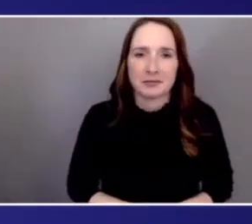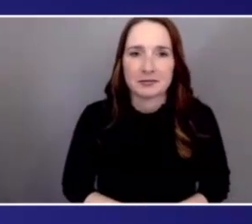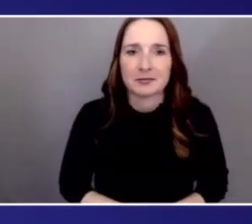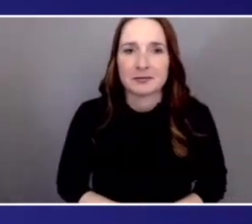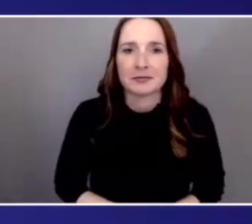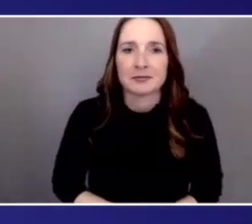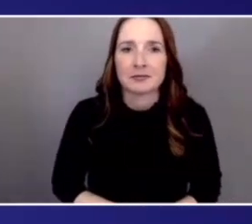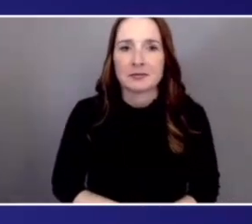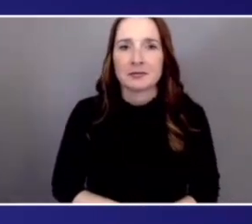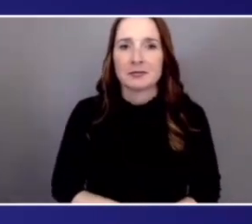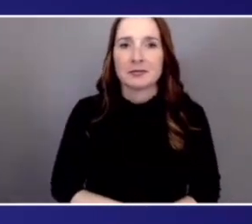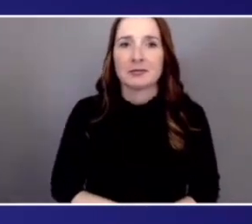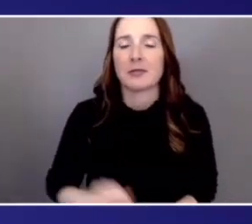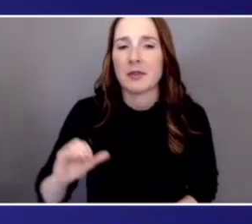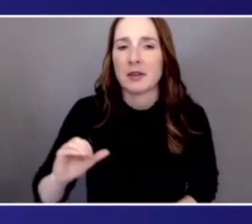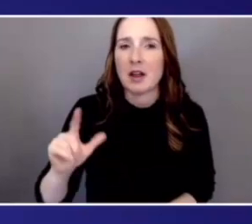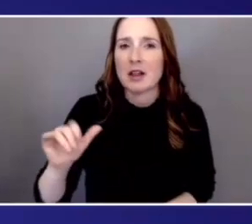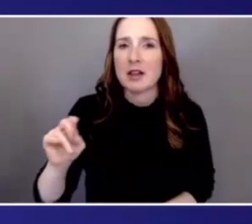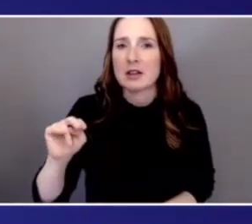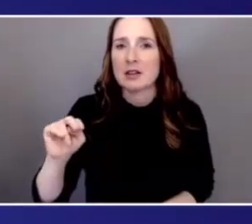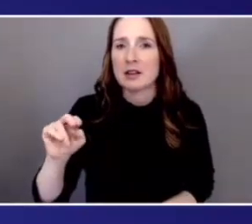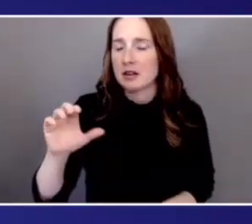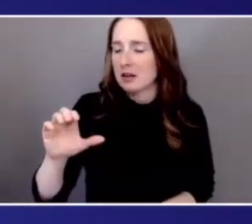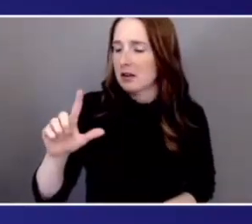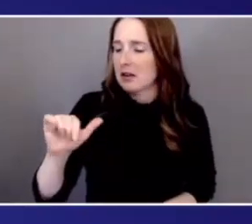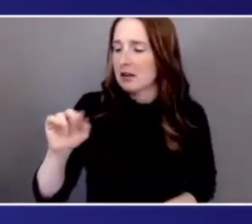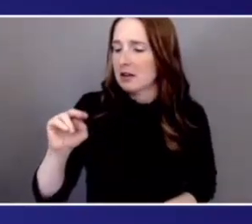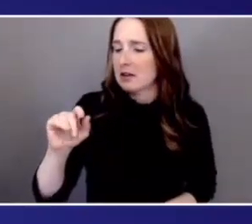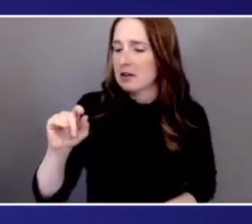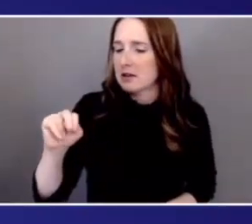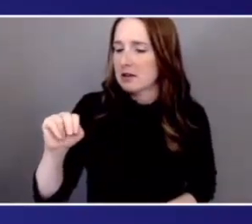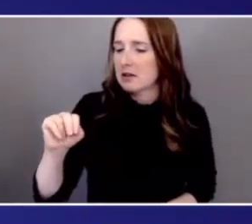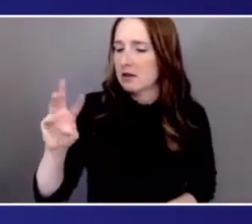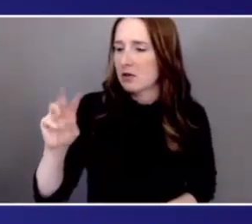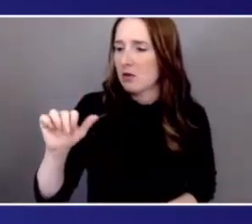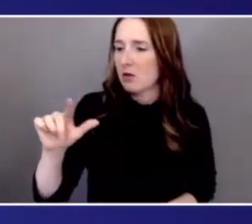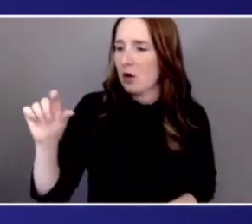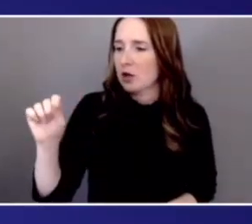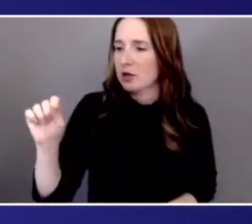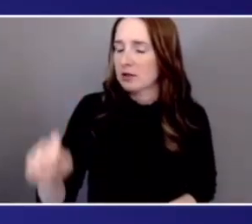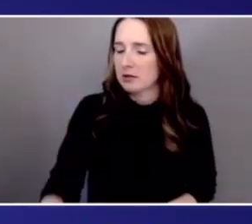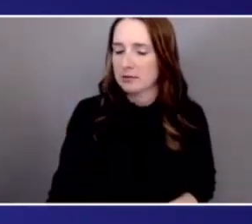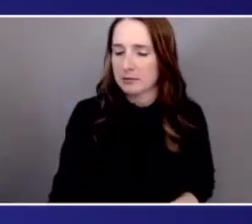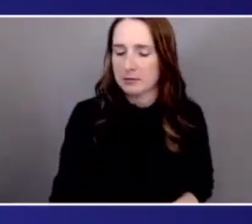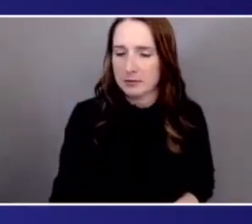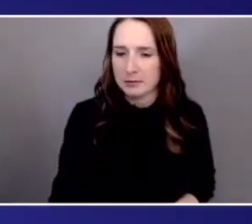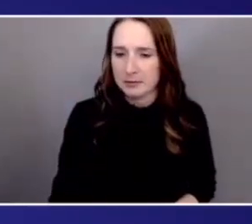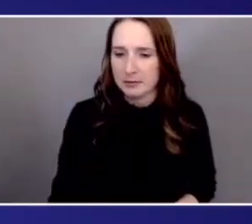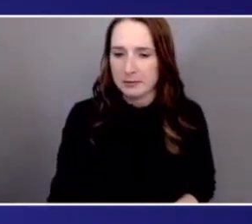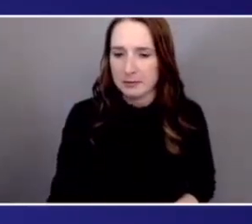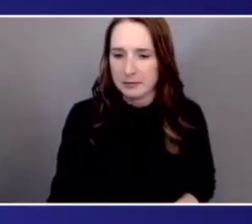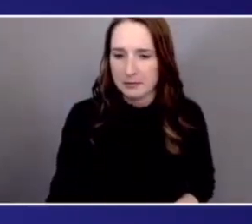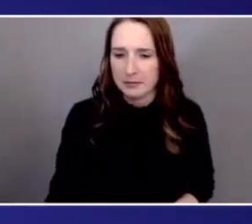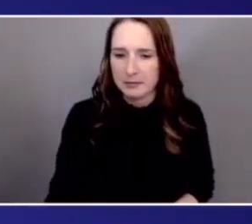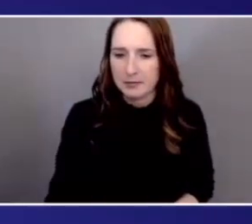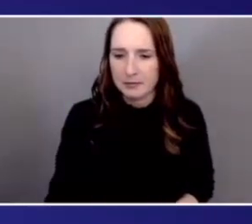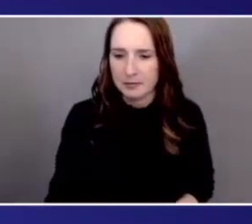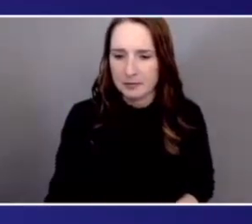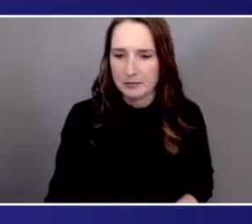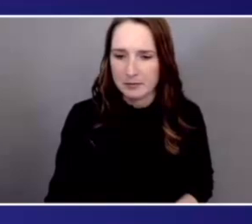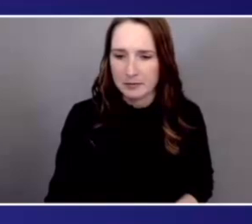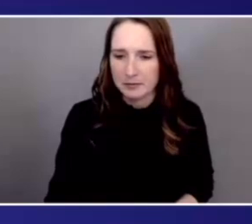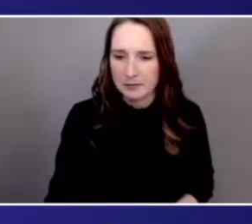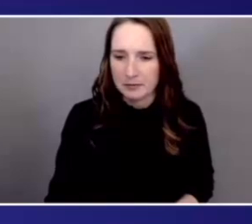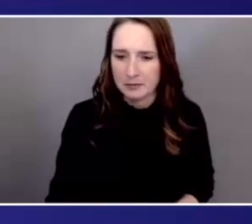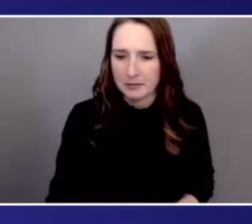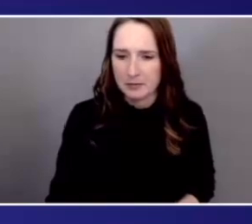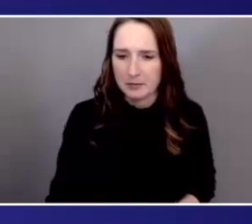Clinton walls.